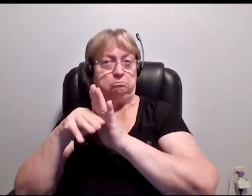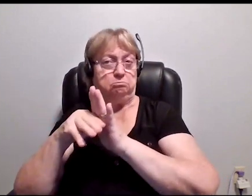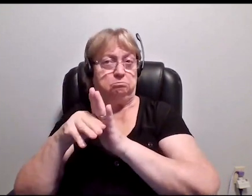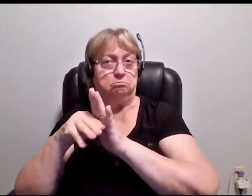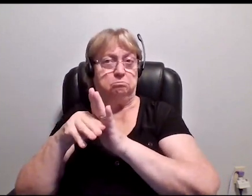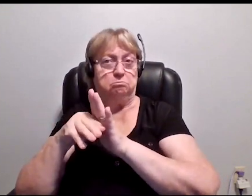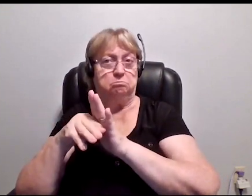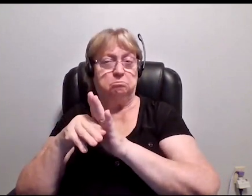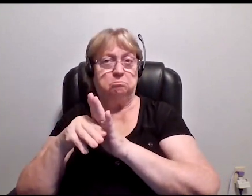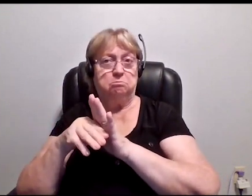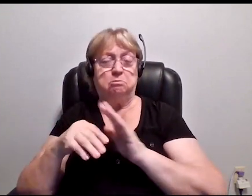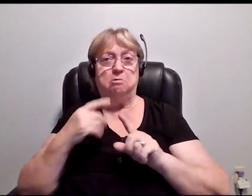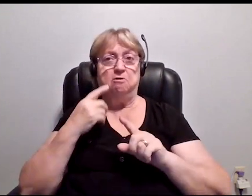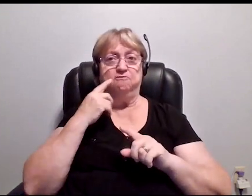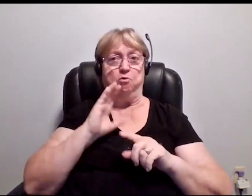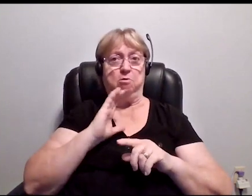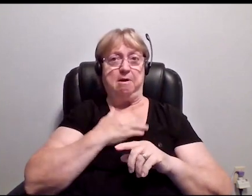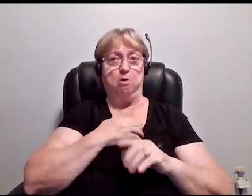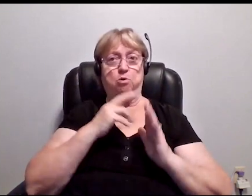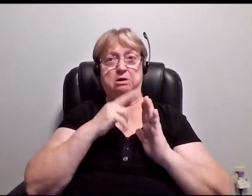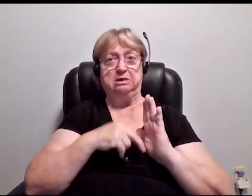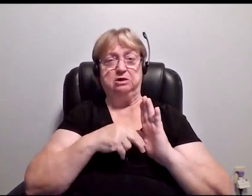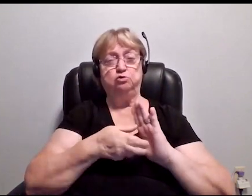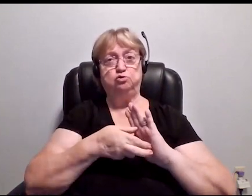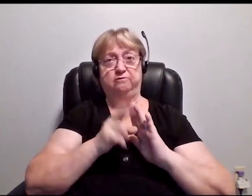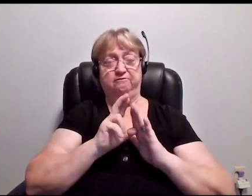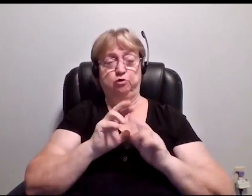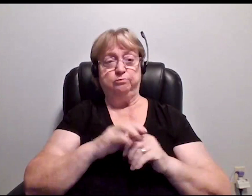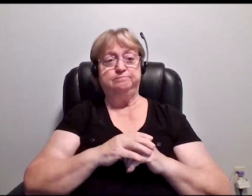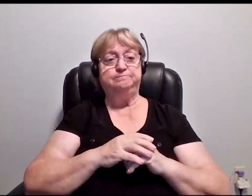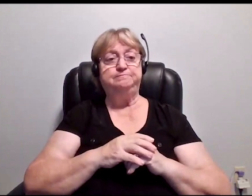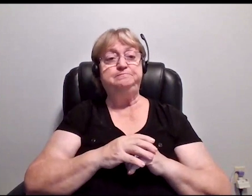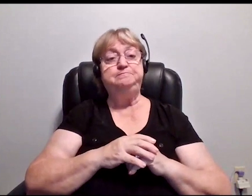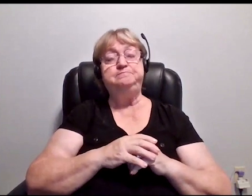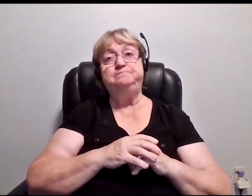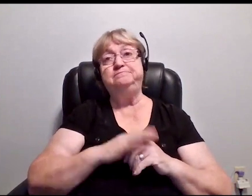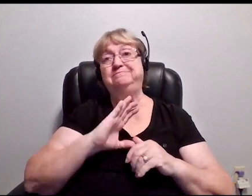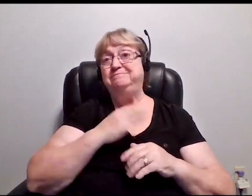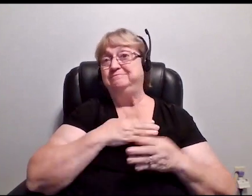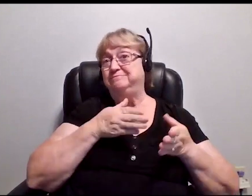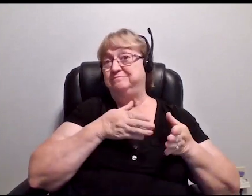as a lens for our literature review. A little bit about our methods. We searched